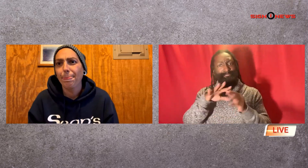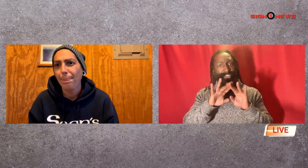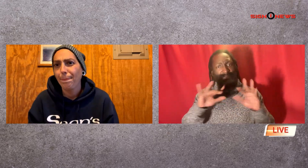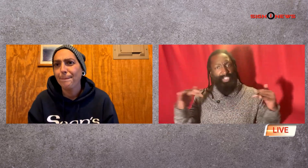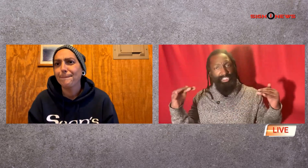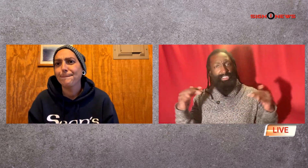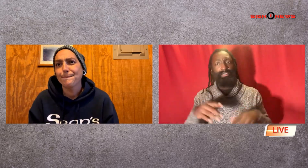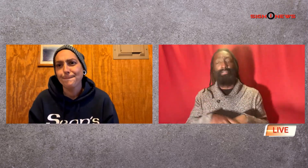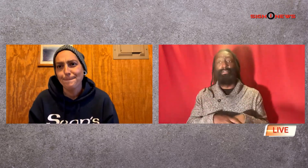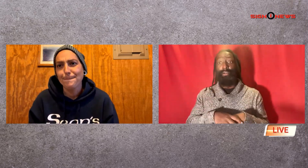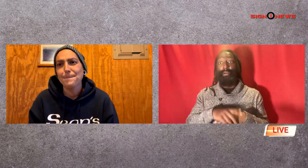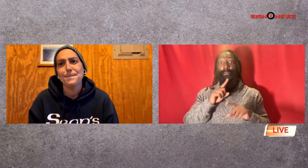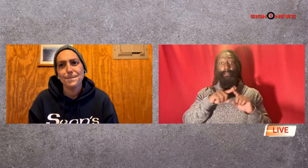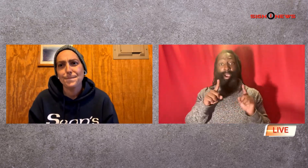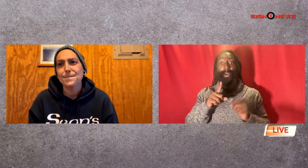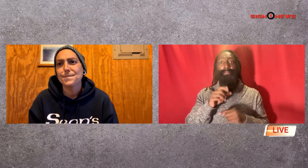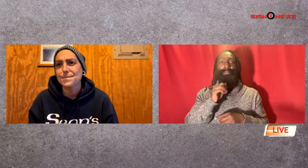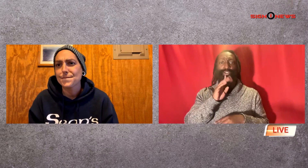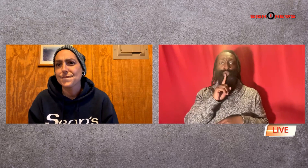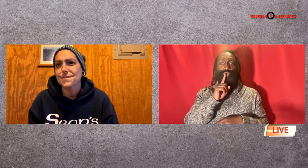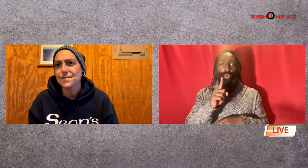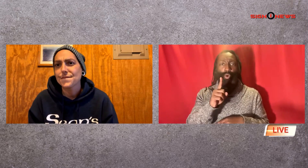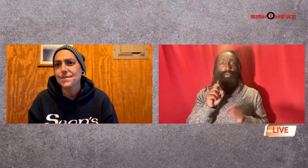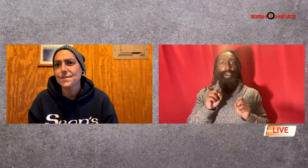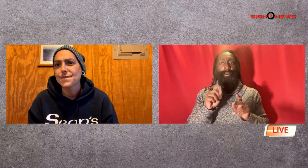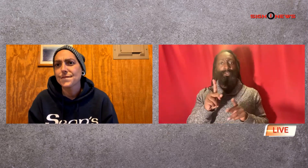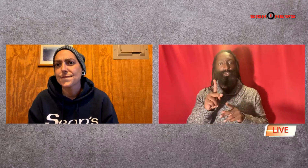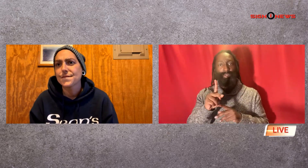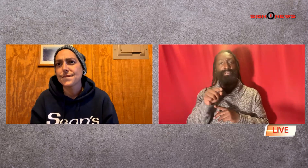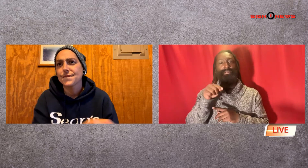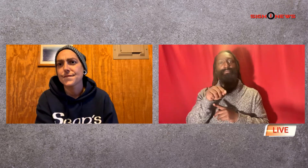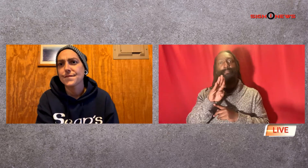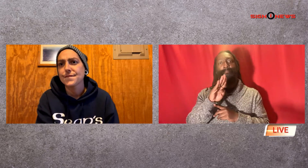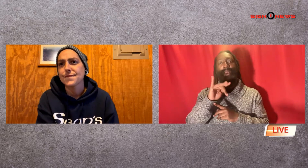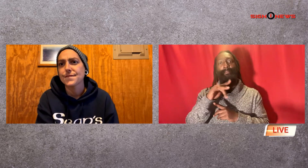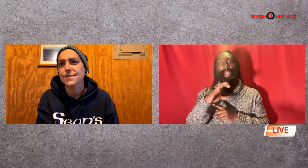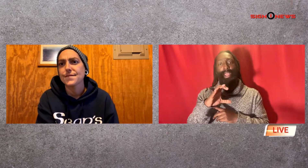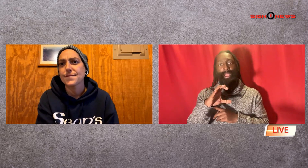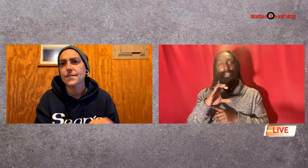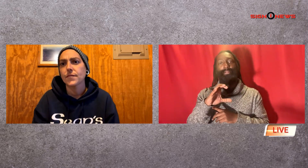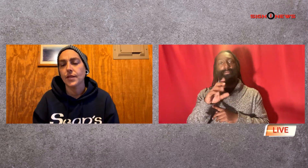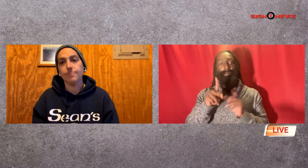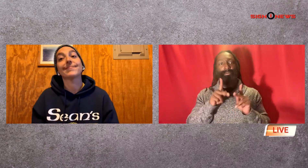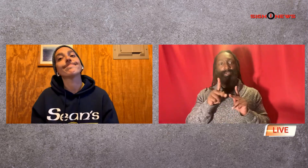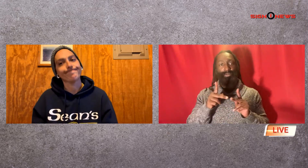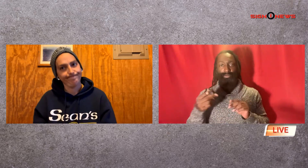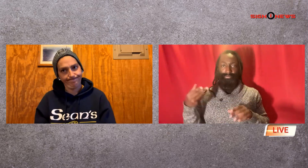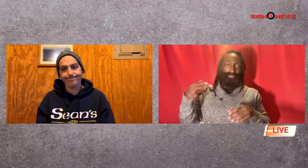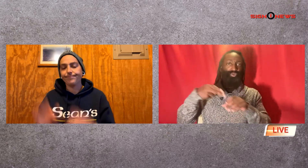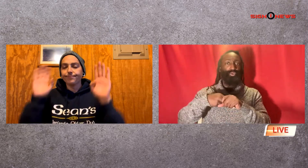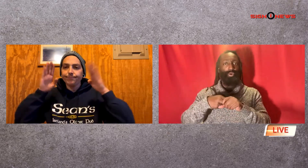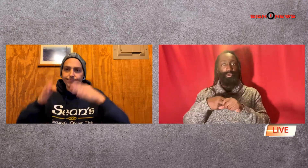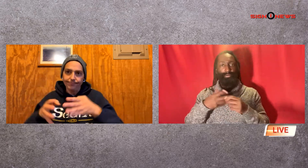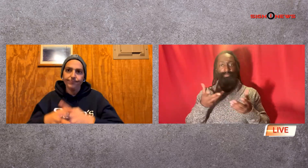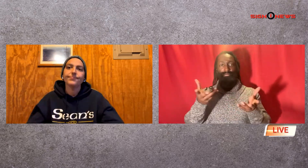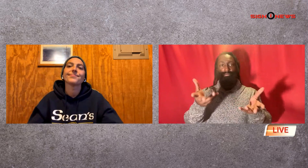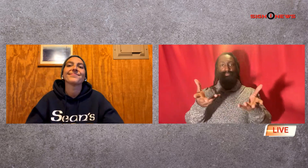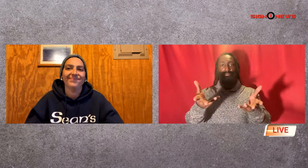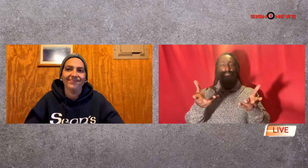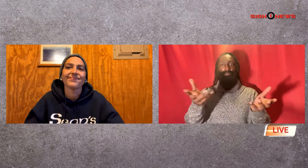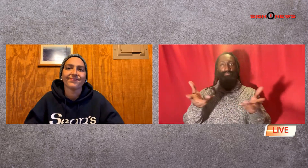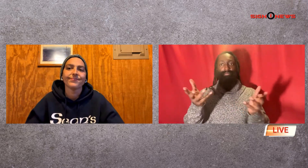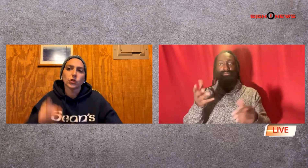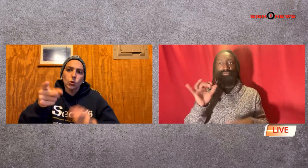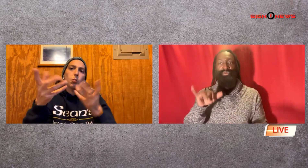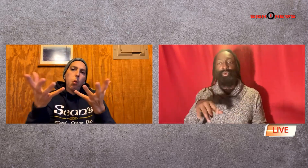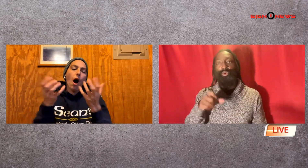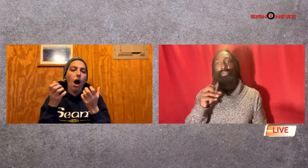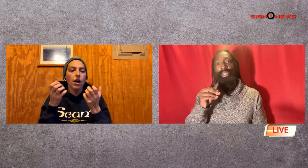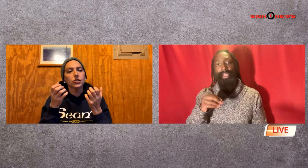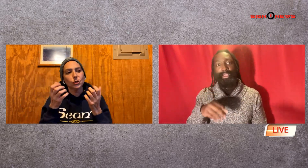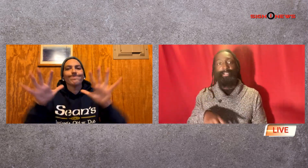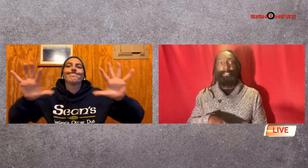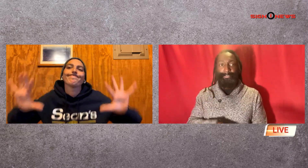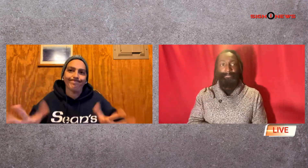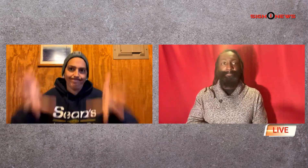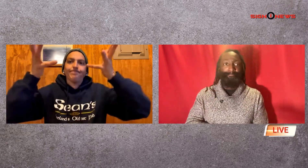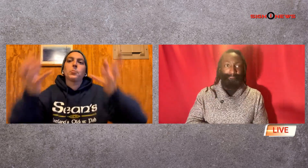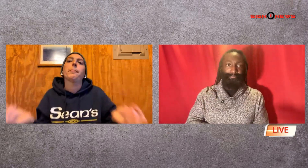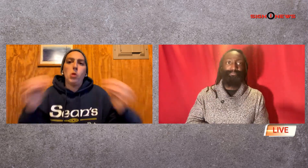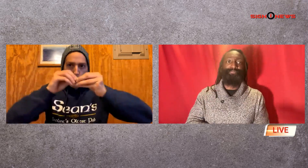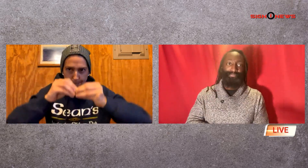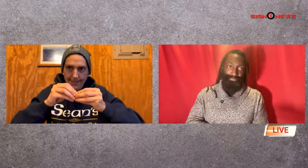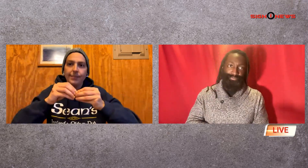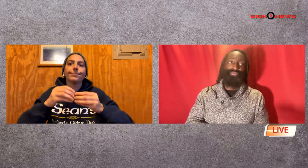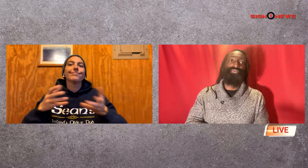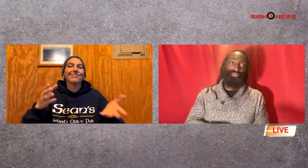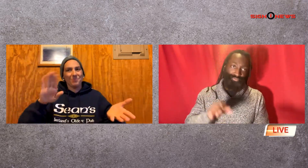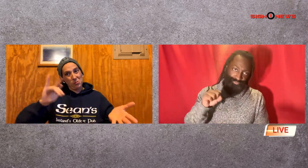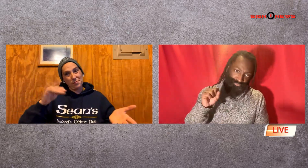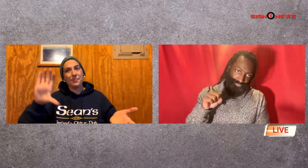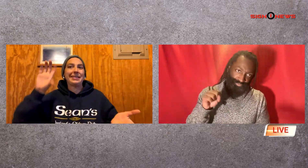but we have to make sure this is an opportunity for bipoc people to join it's really uplifting